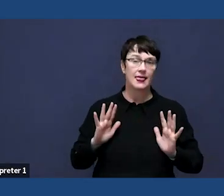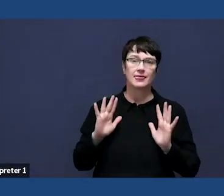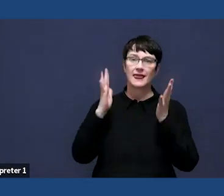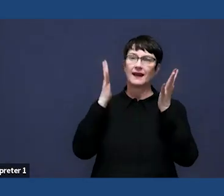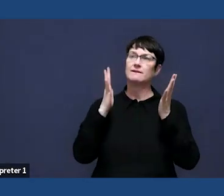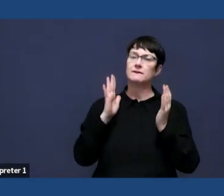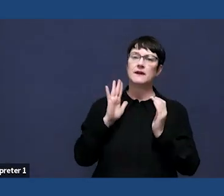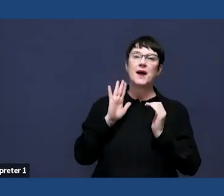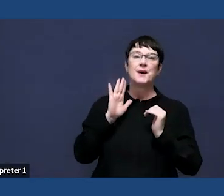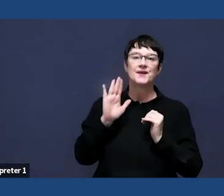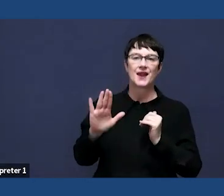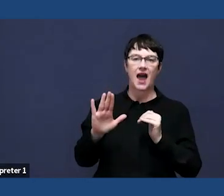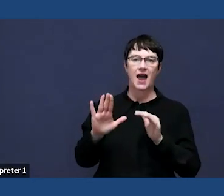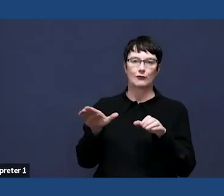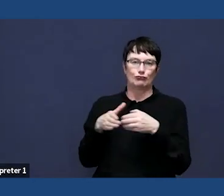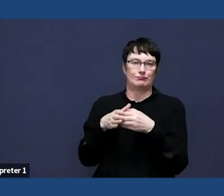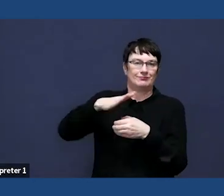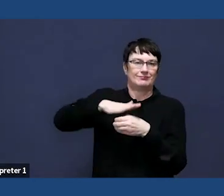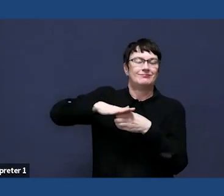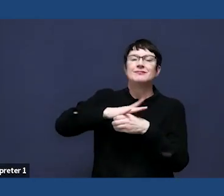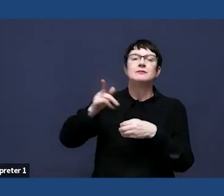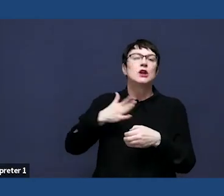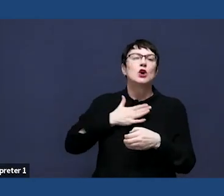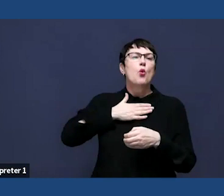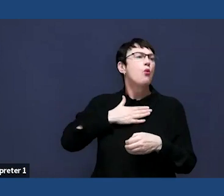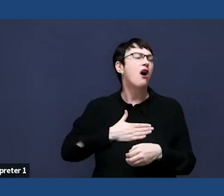rather than living in residential facilities.